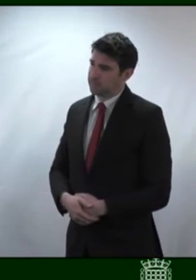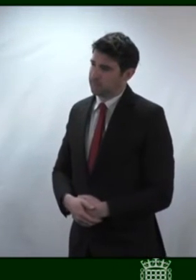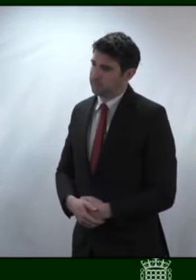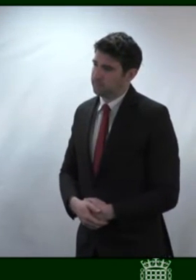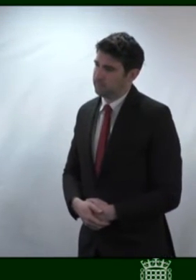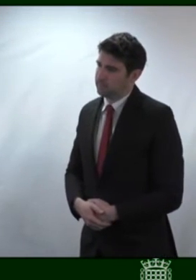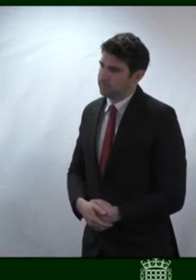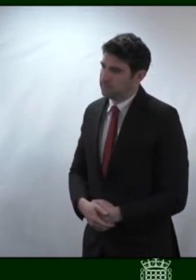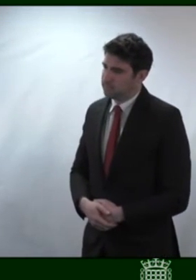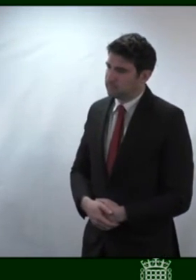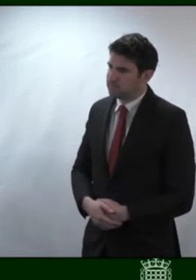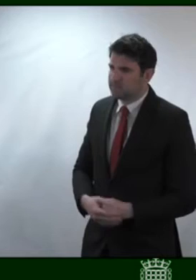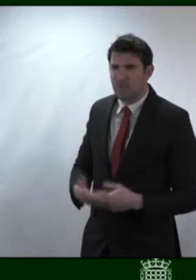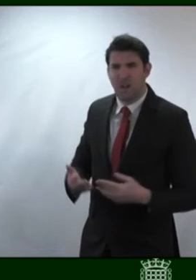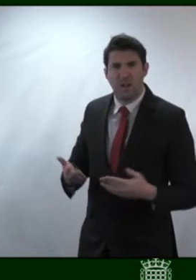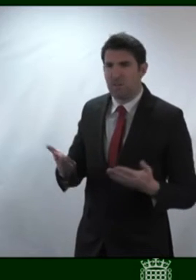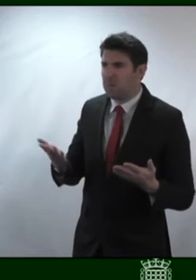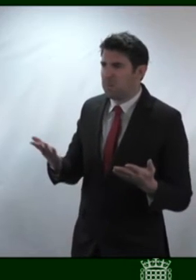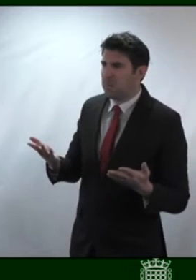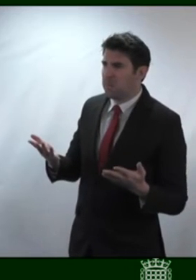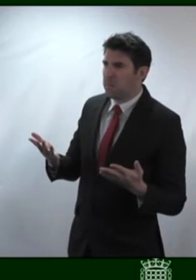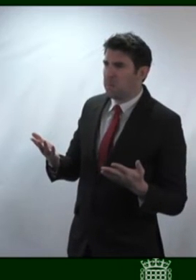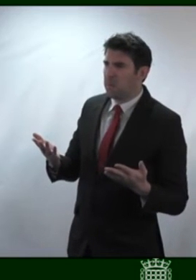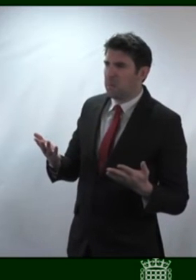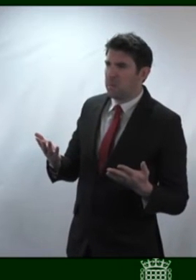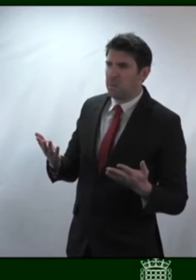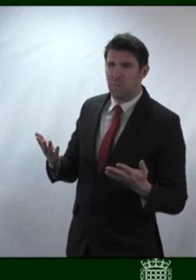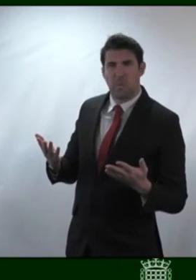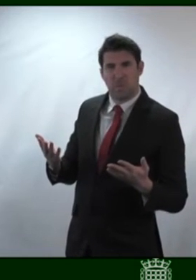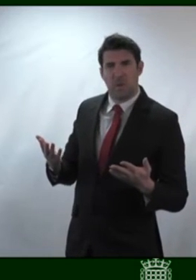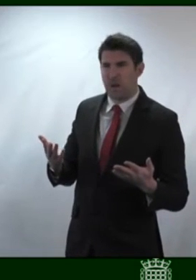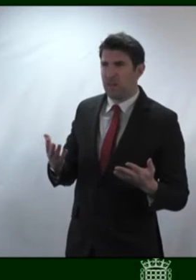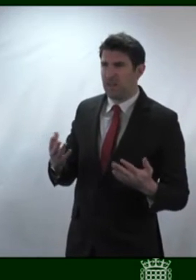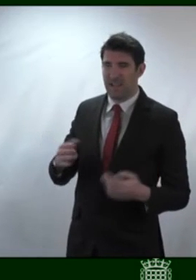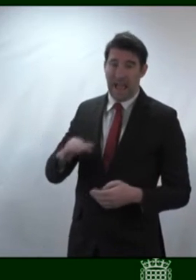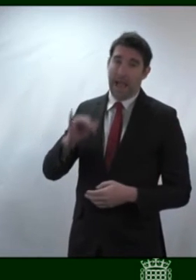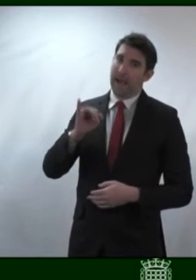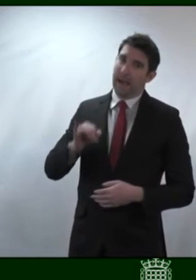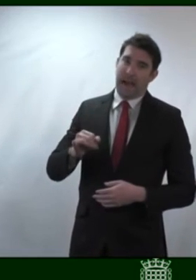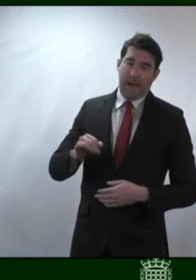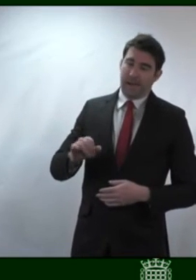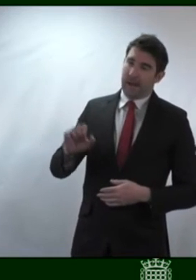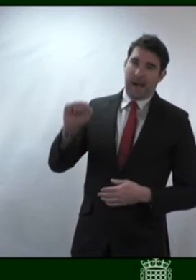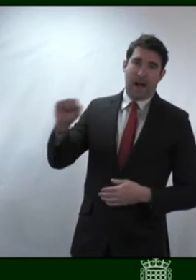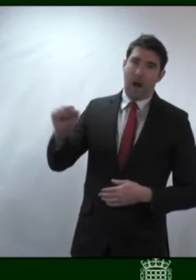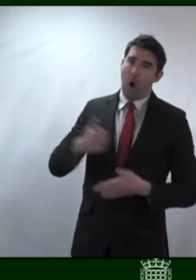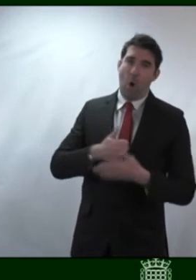Notwithstanding the slight uncharacteristic air of gloom from the right hon. Gentleman, there is